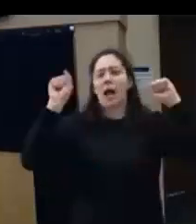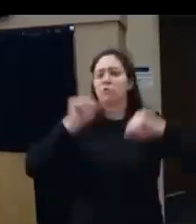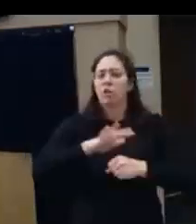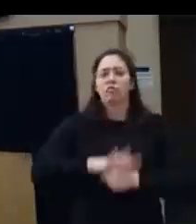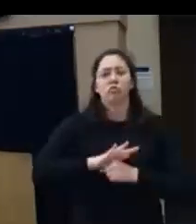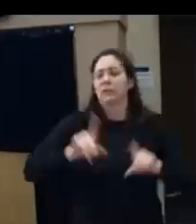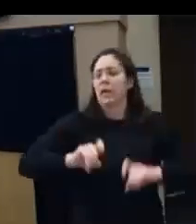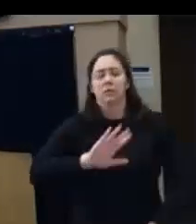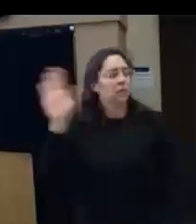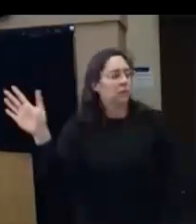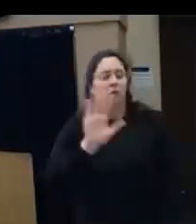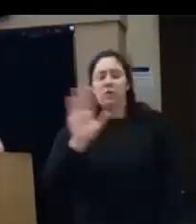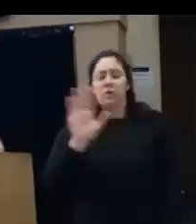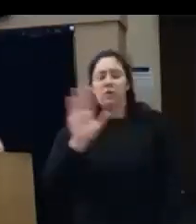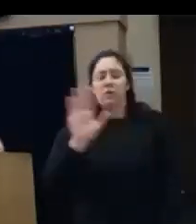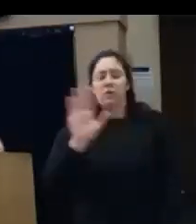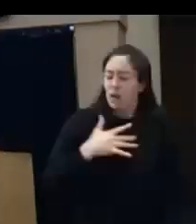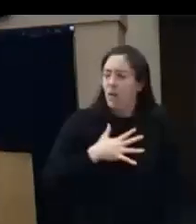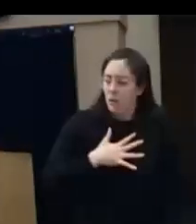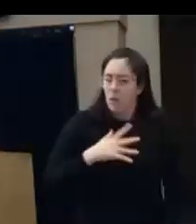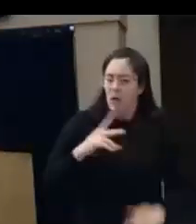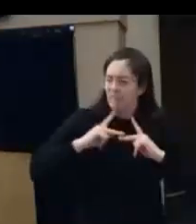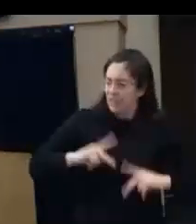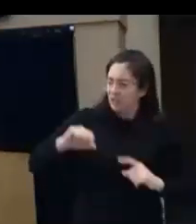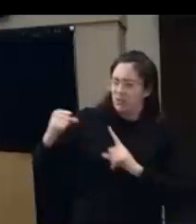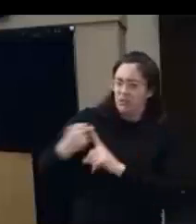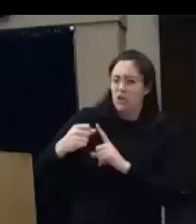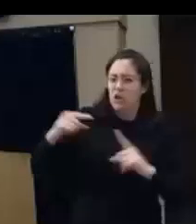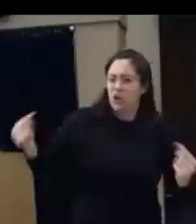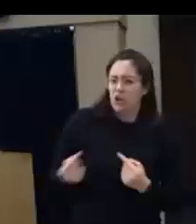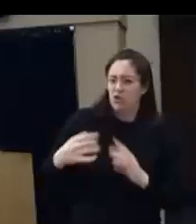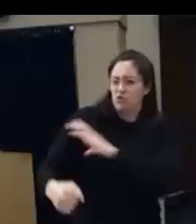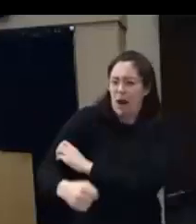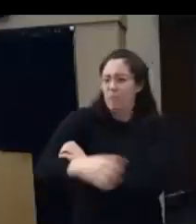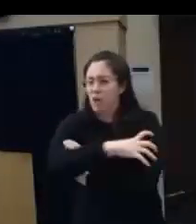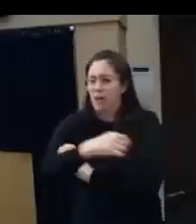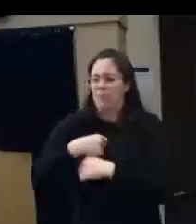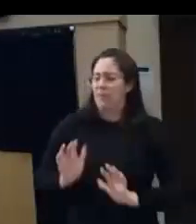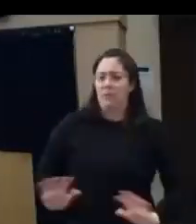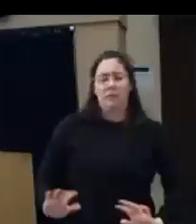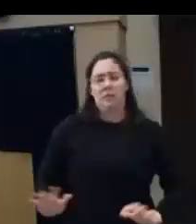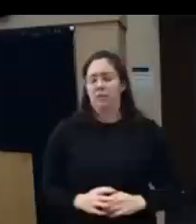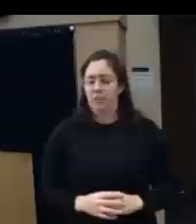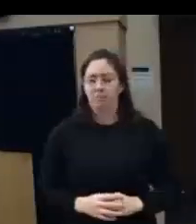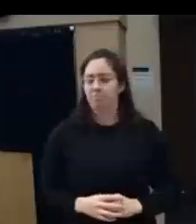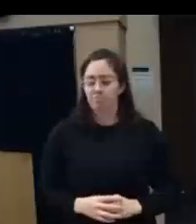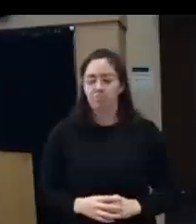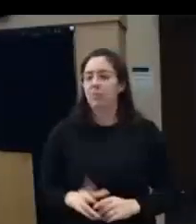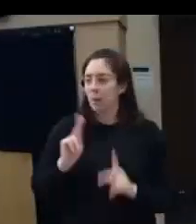I felt um physically assaulted people grabbing me the last time um people will report having